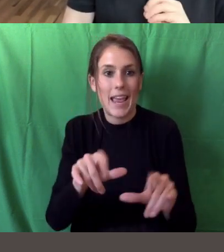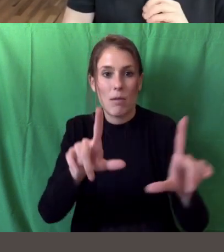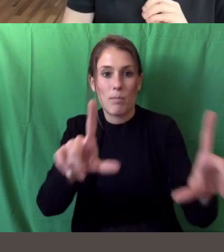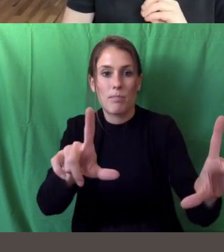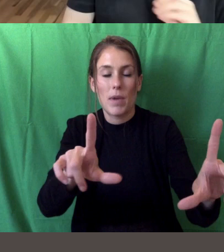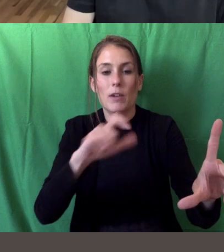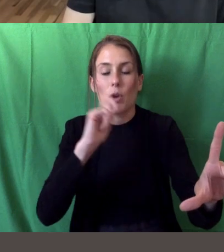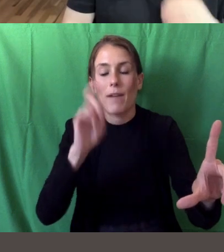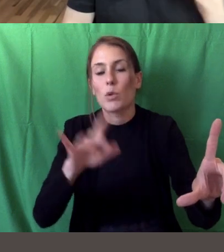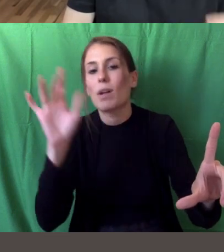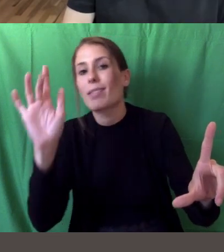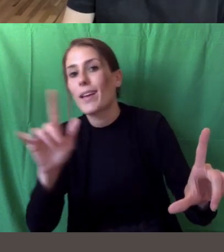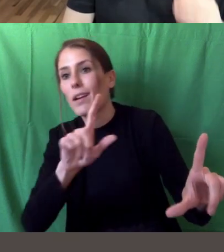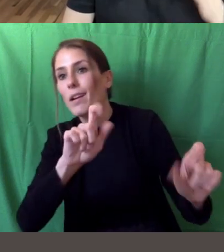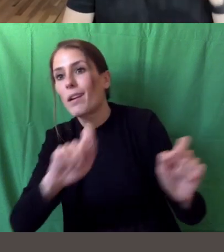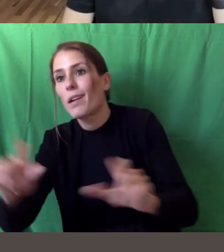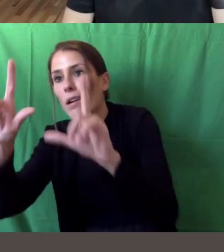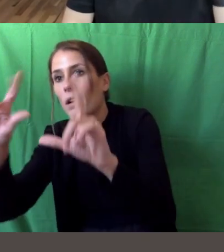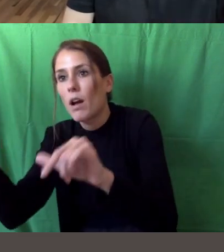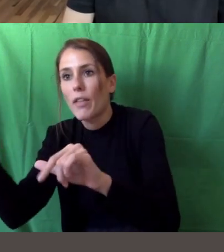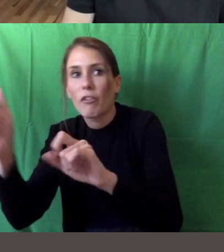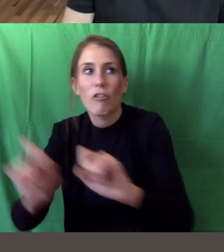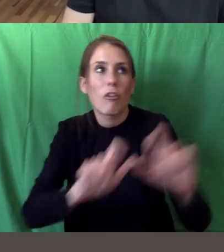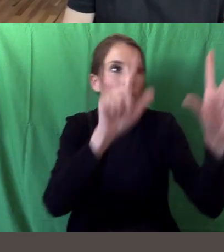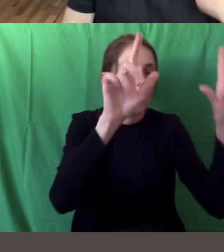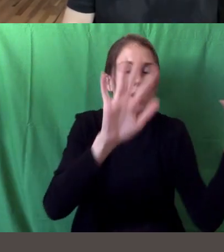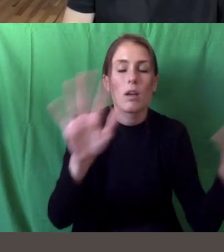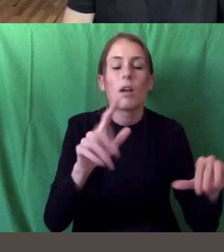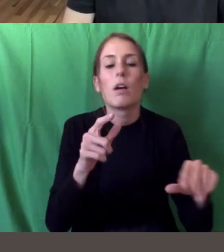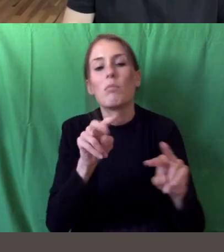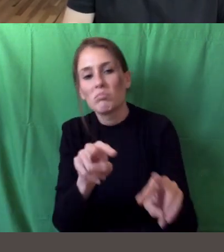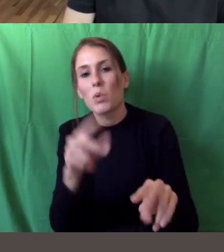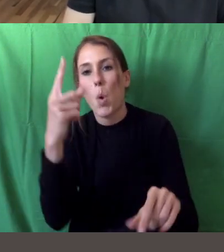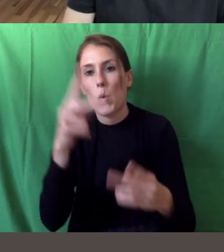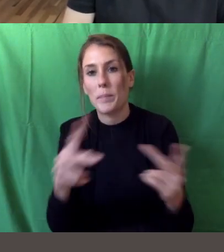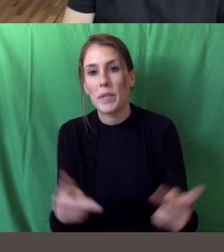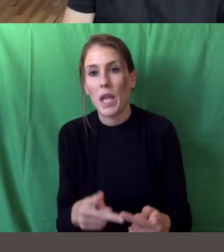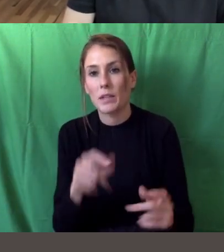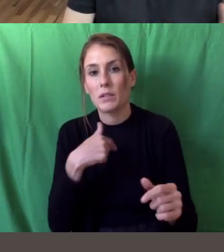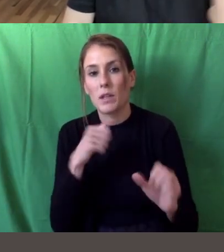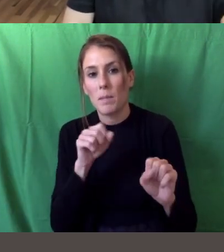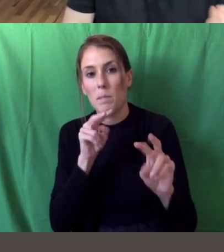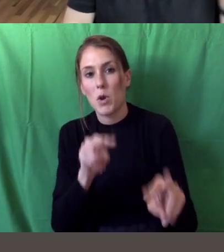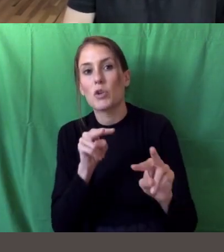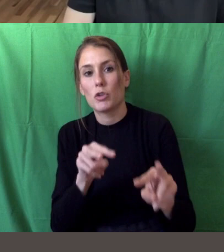I don't want to be clicking around in the browser. Super straightforward. I can monitor everything I'm doing